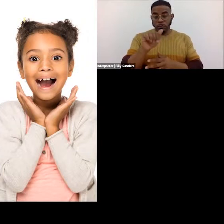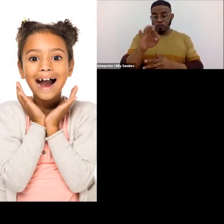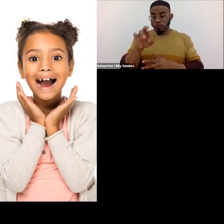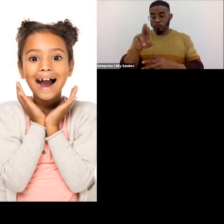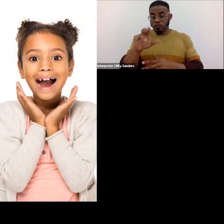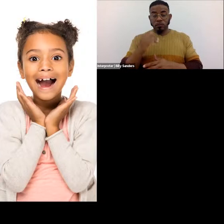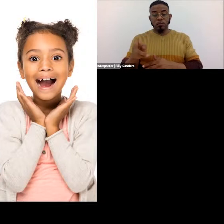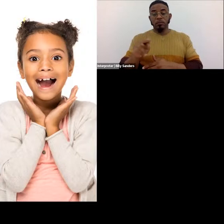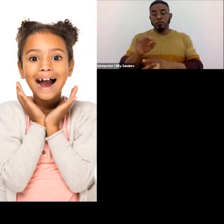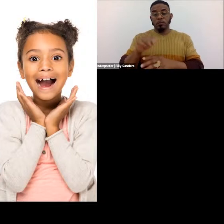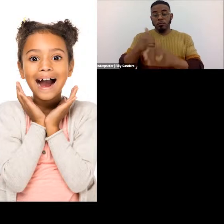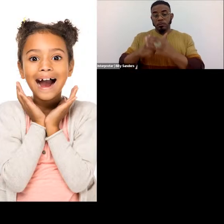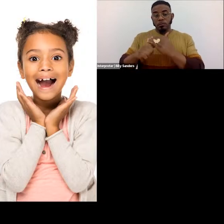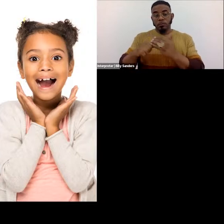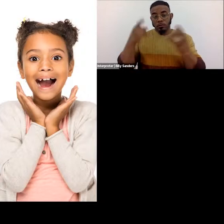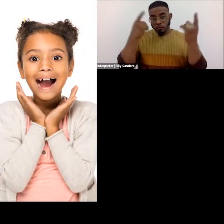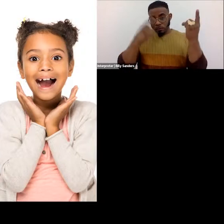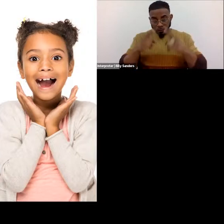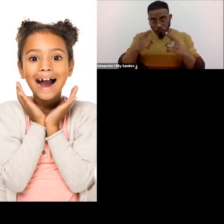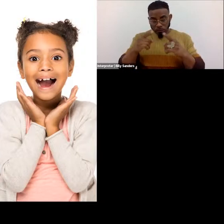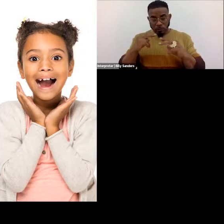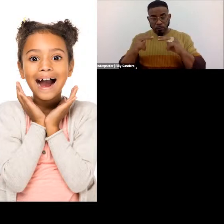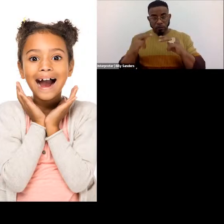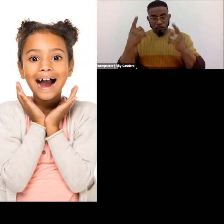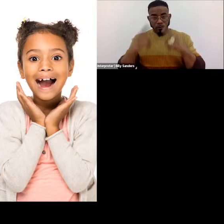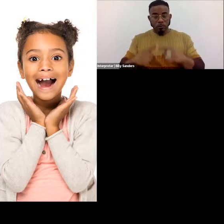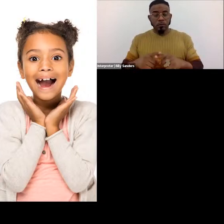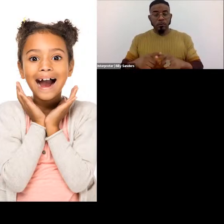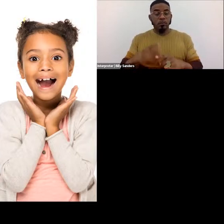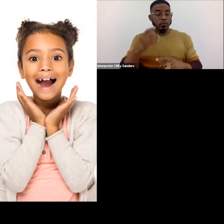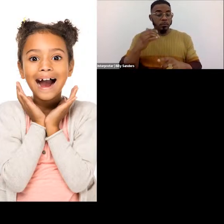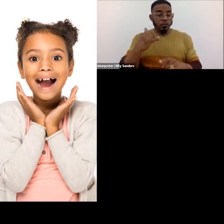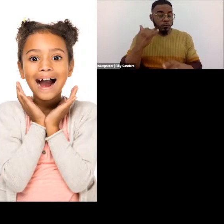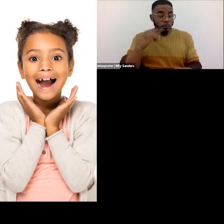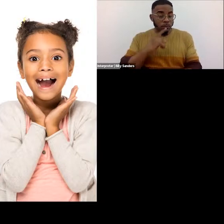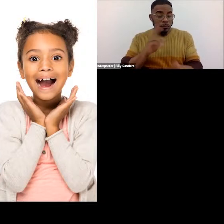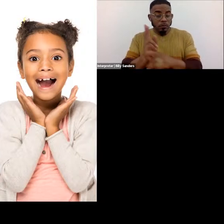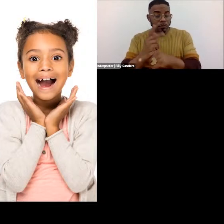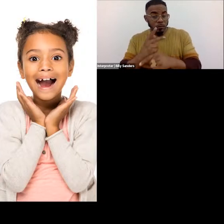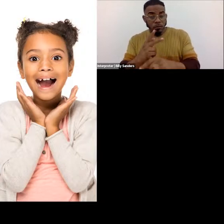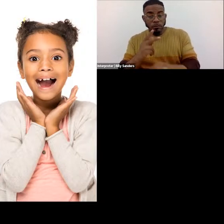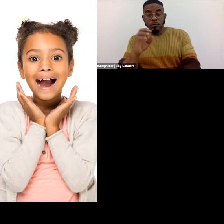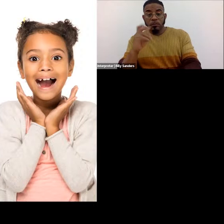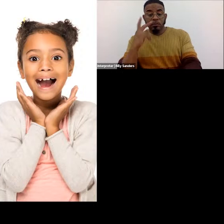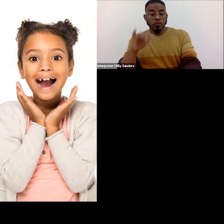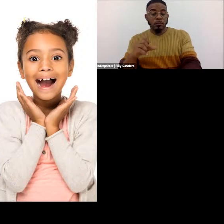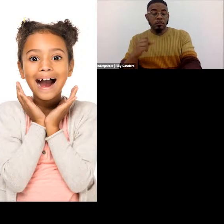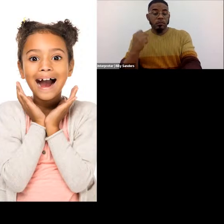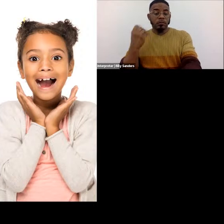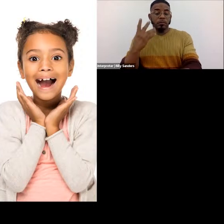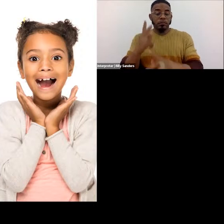under its Collective Bargaining Agreement. If there is producer seeking any type of waiver